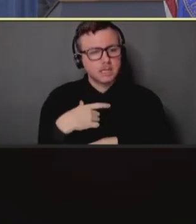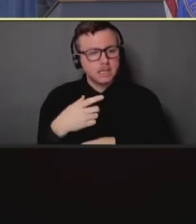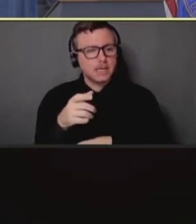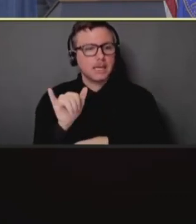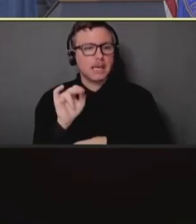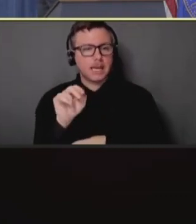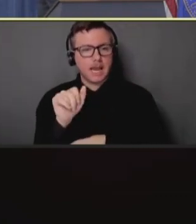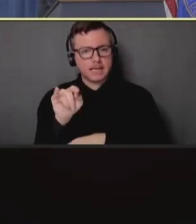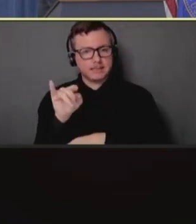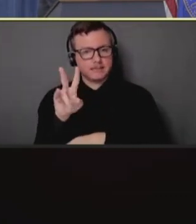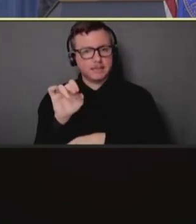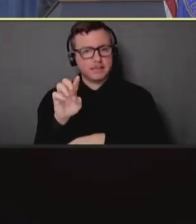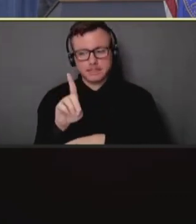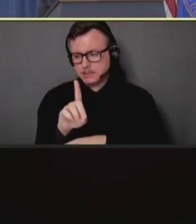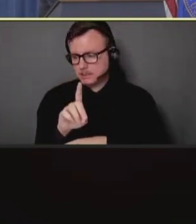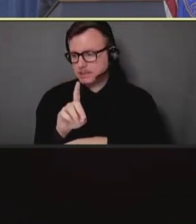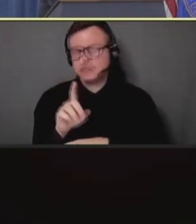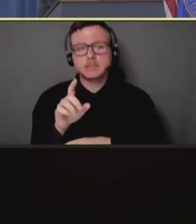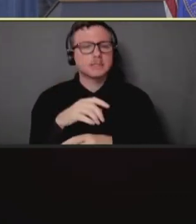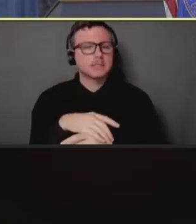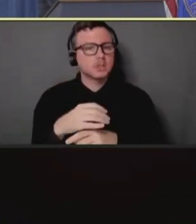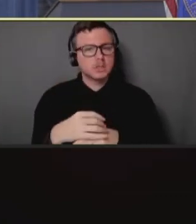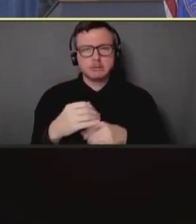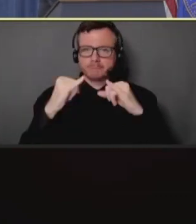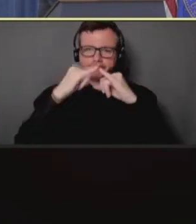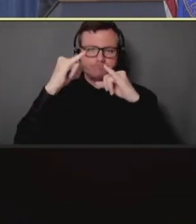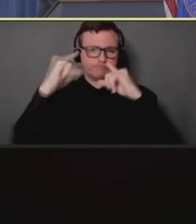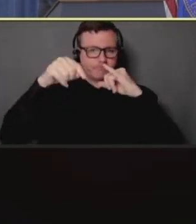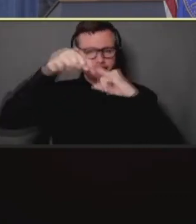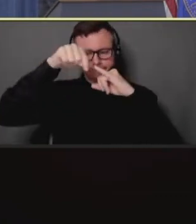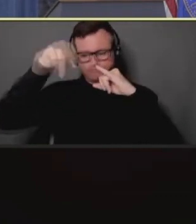vaccine, linear decline on the log basis.